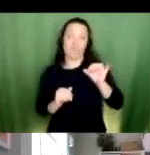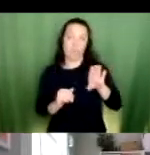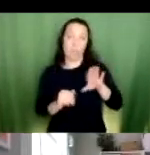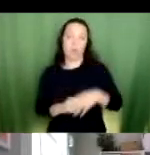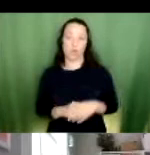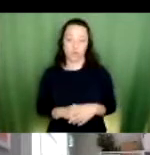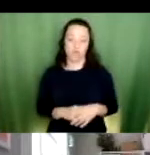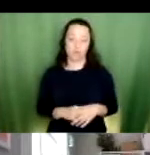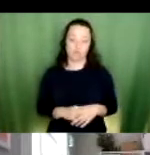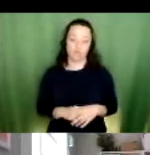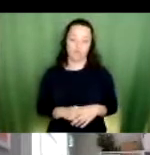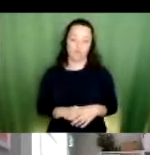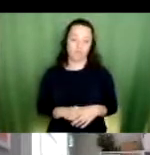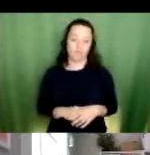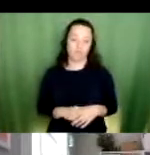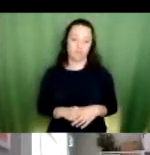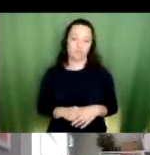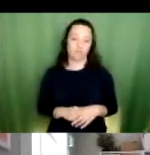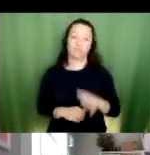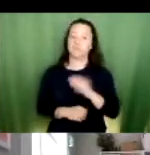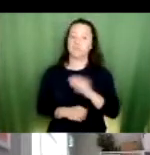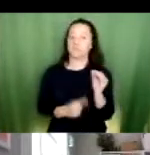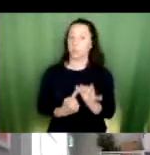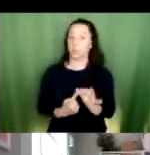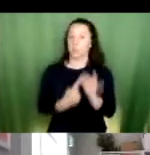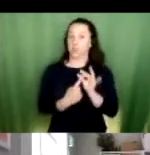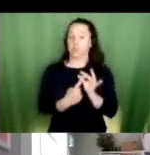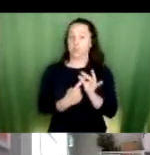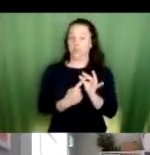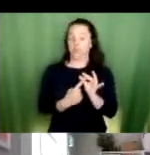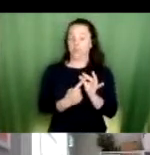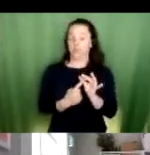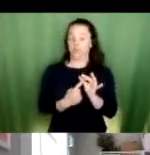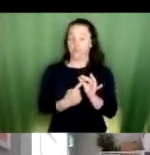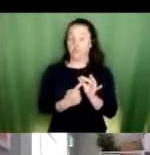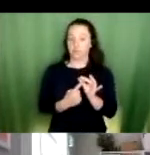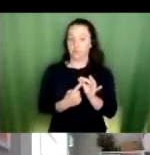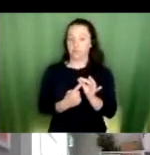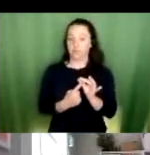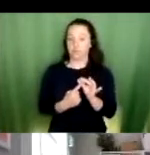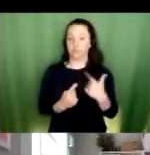And what was unique is that we knew that a lot of things were still uncertain and